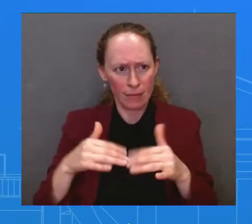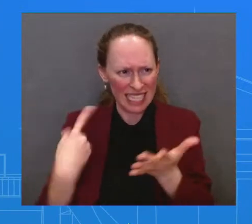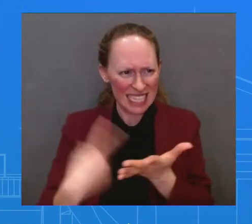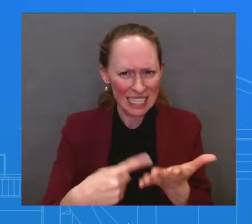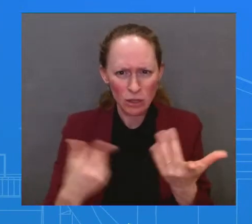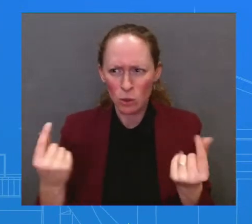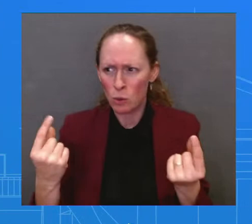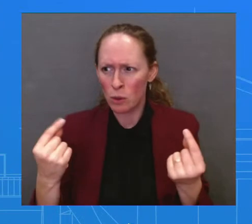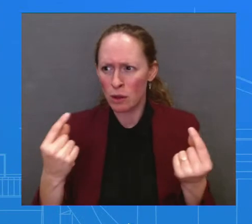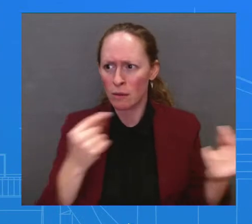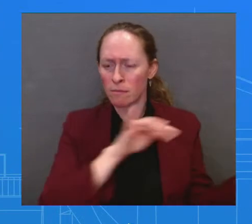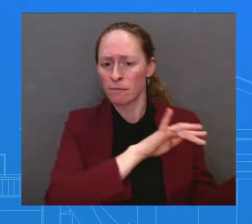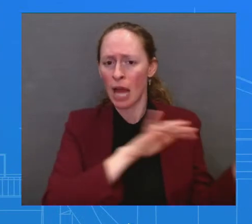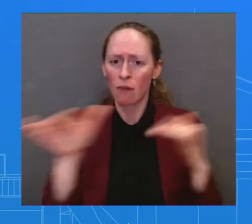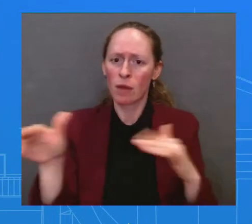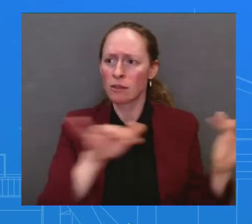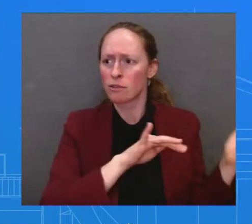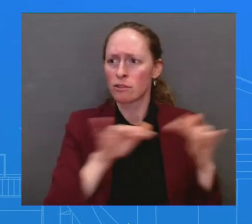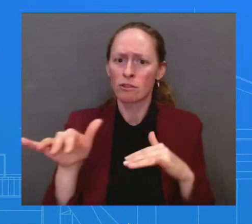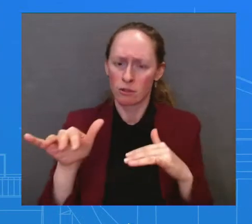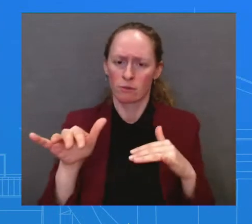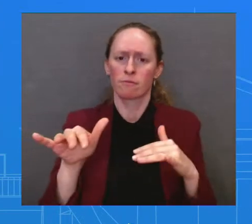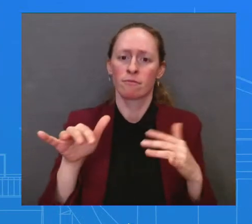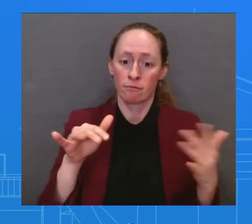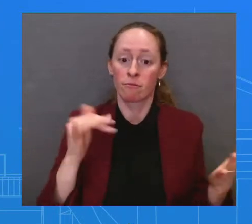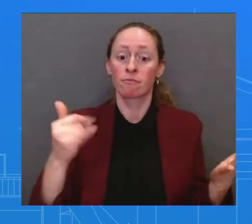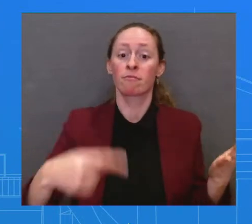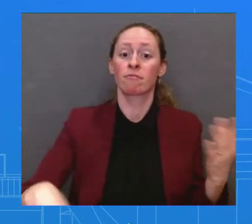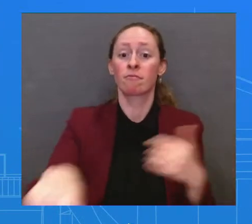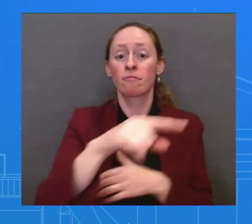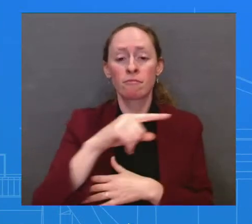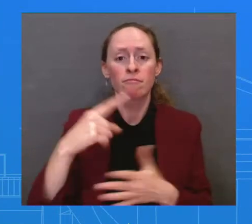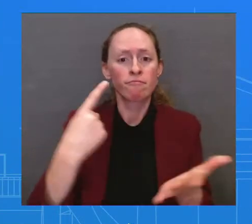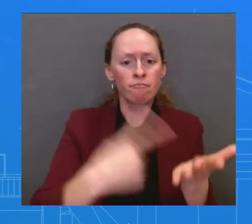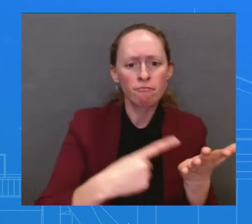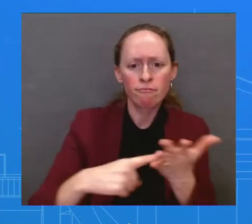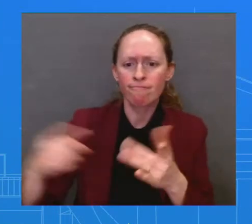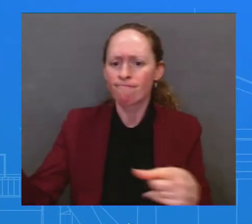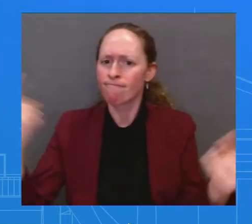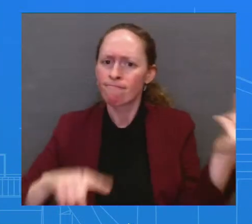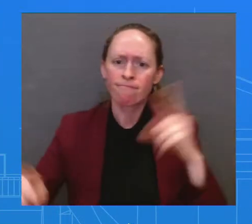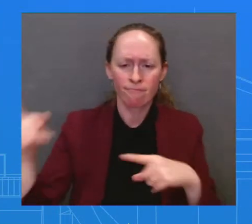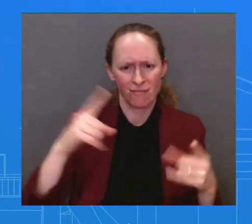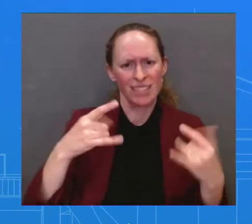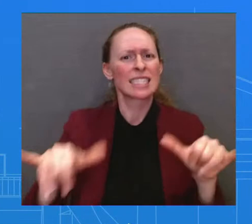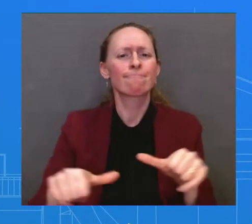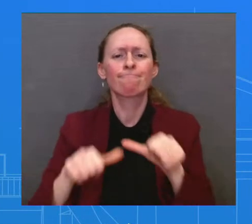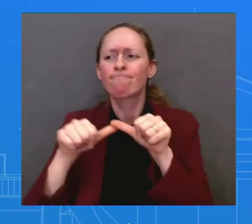Look, these diplomatic conversations will continue. It is not an easy -- easy issue to deal with.